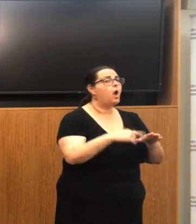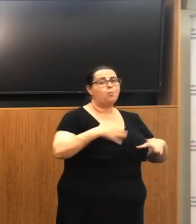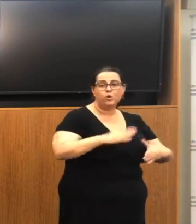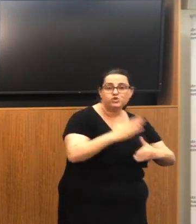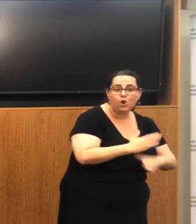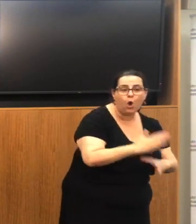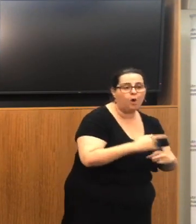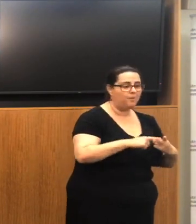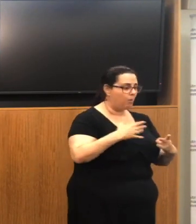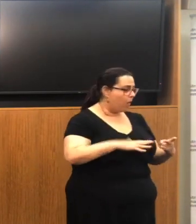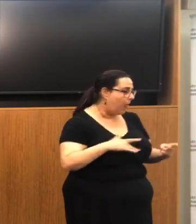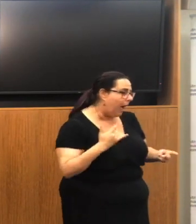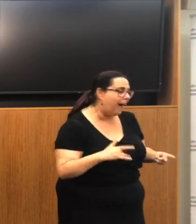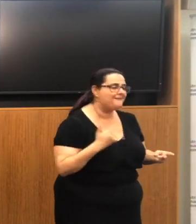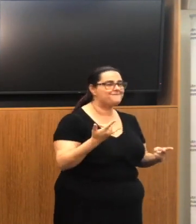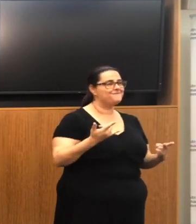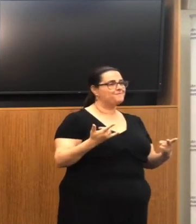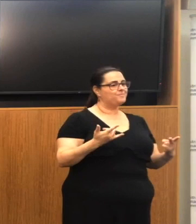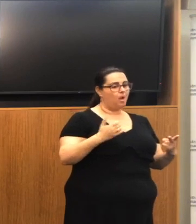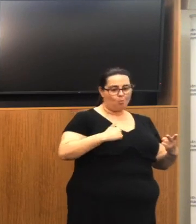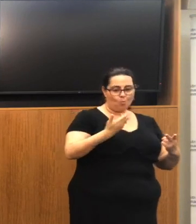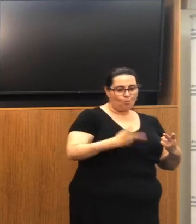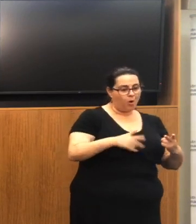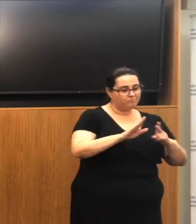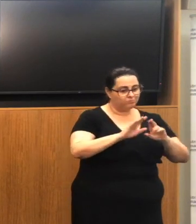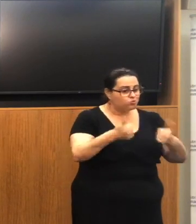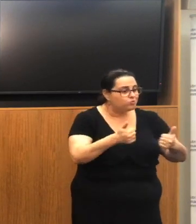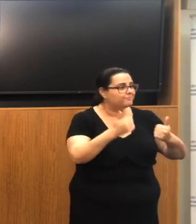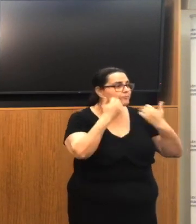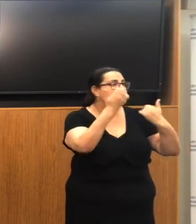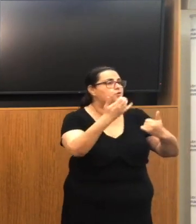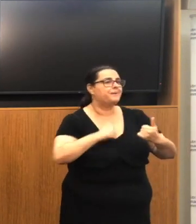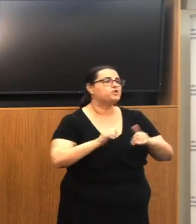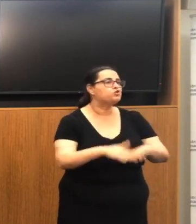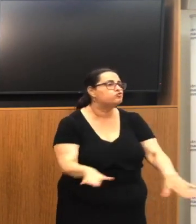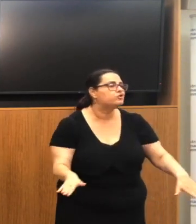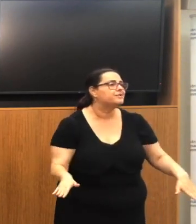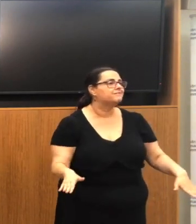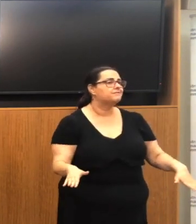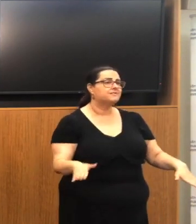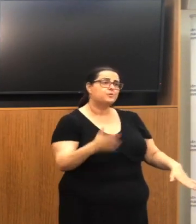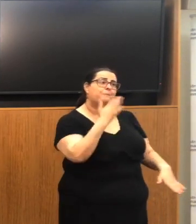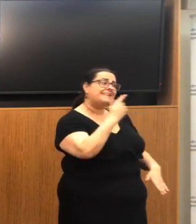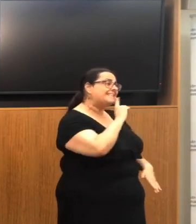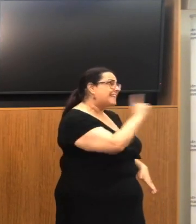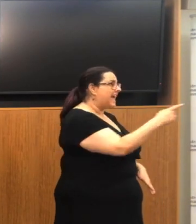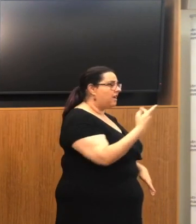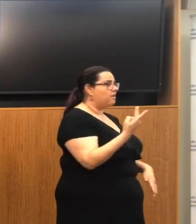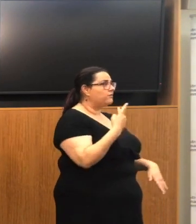I want to have a life, I want my kids to have a future, and just tell her we are not parasites.